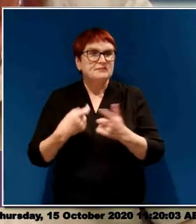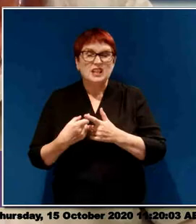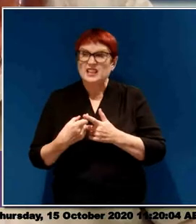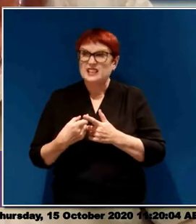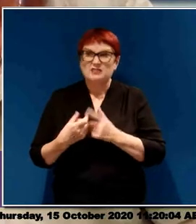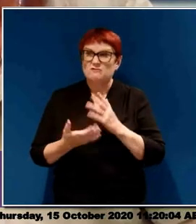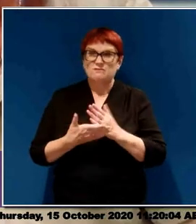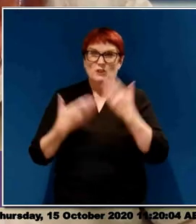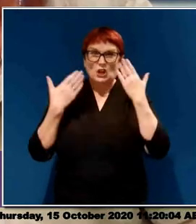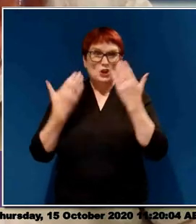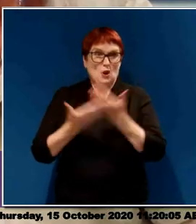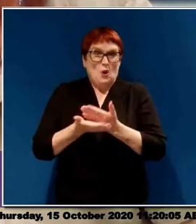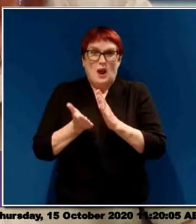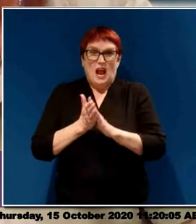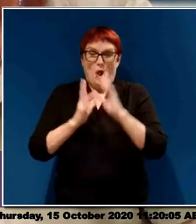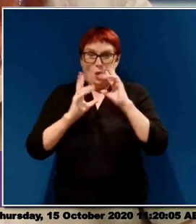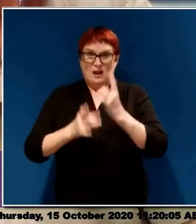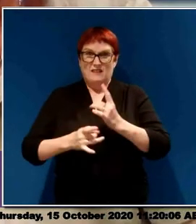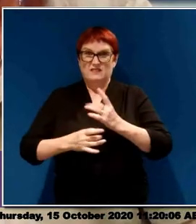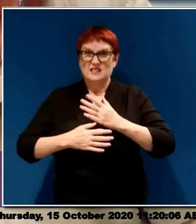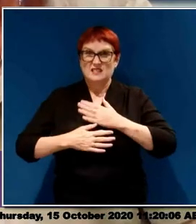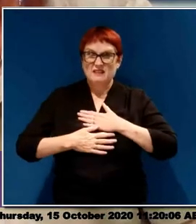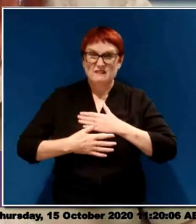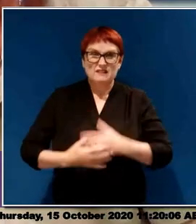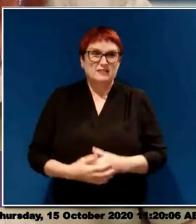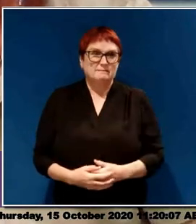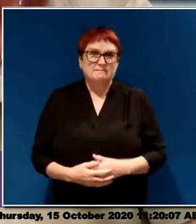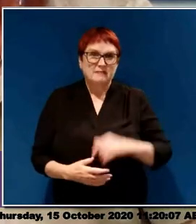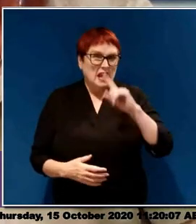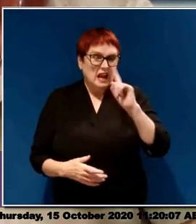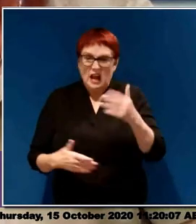He's got no concept of how to manage money, how to pay bills.